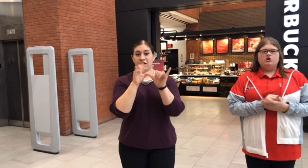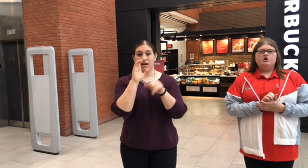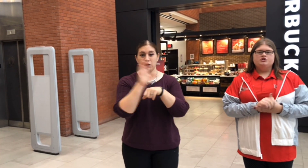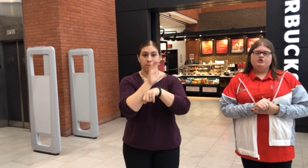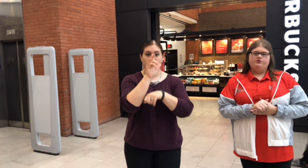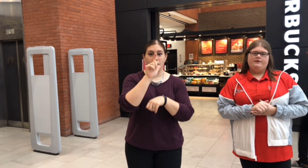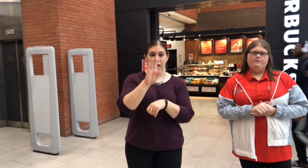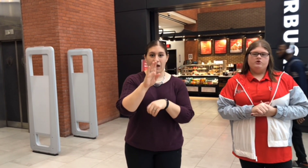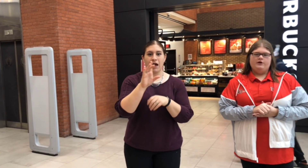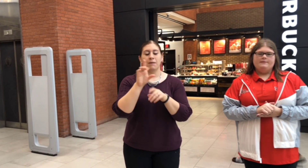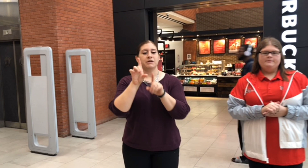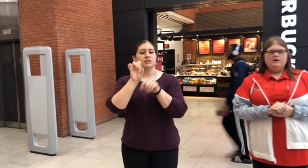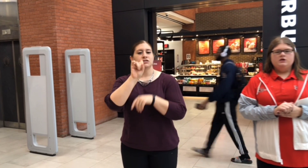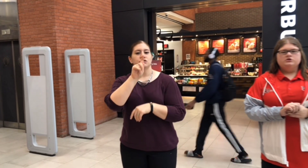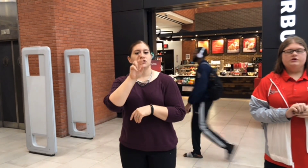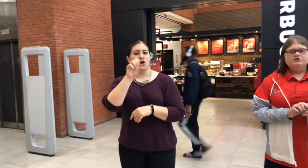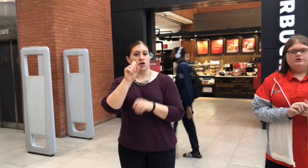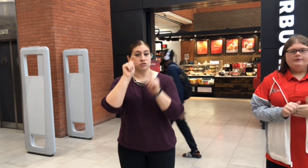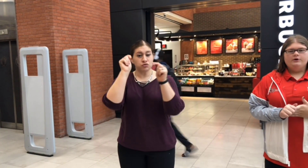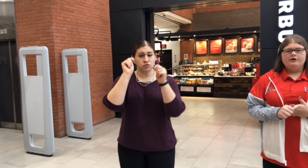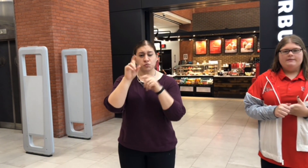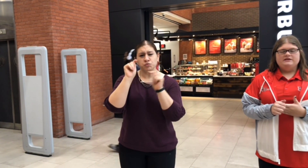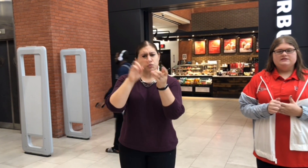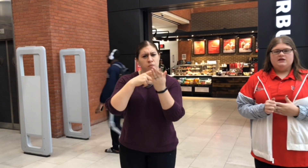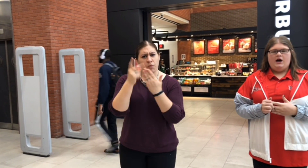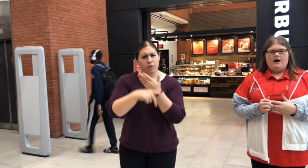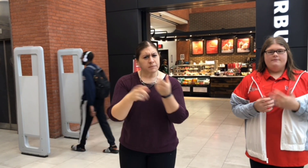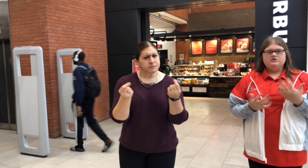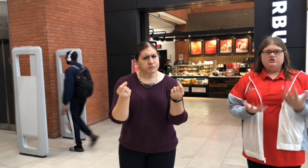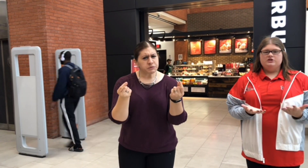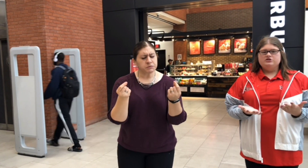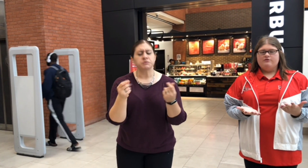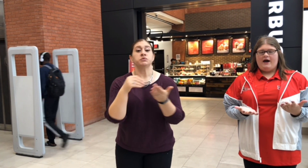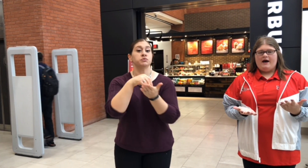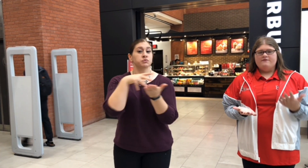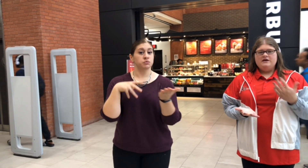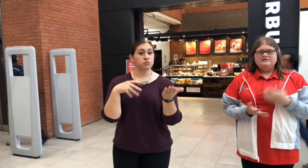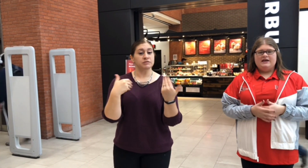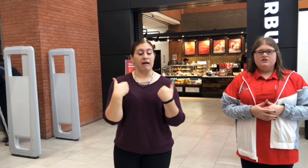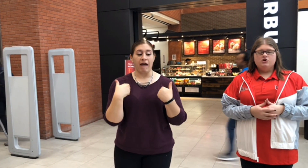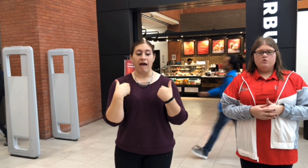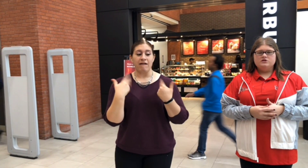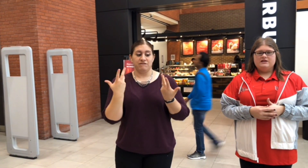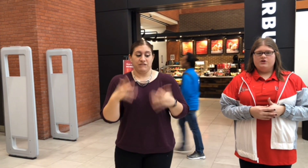STARS tutoring program. Our tutoring program is from students who have take the course that